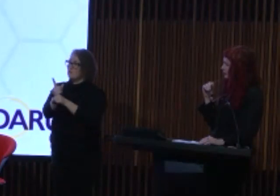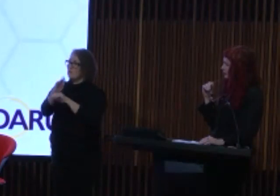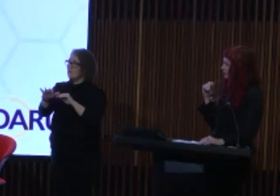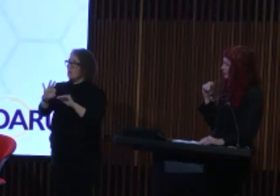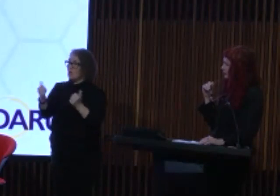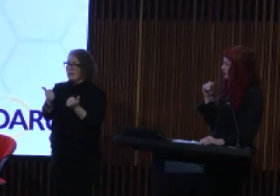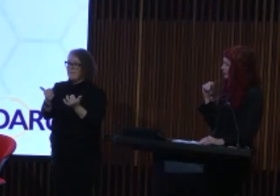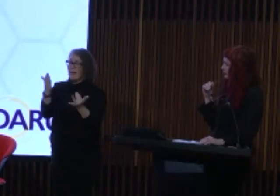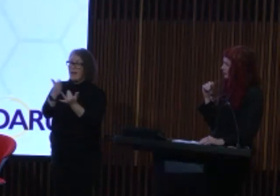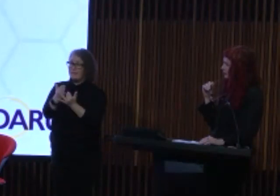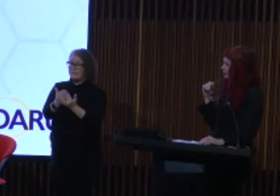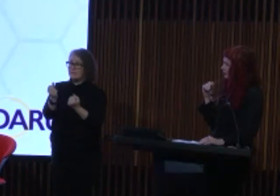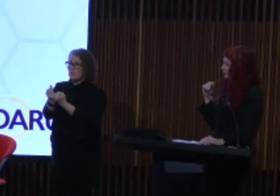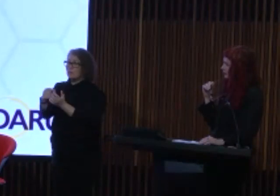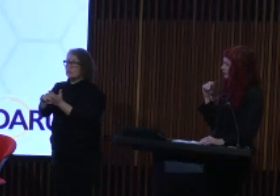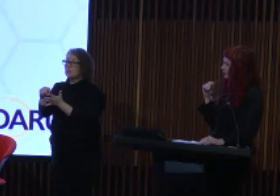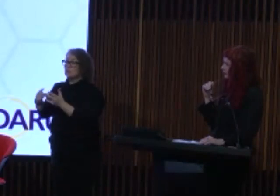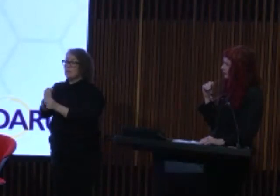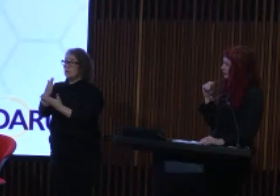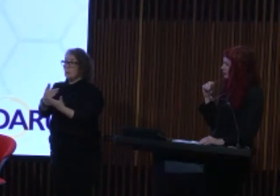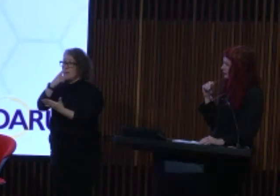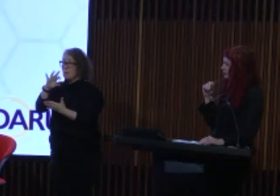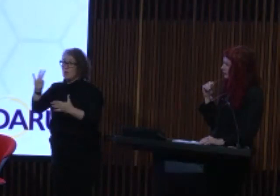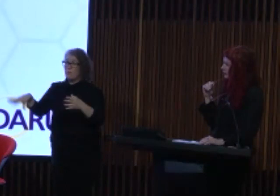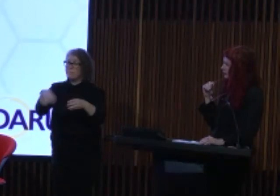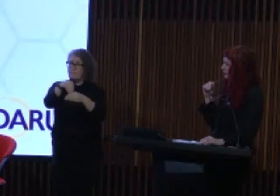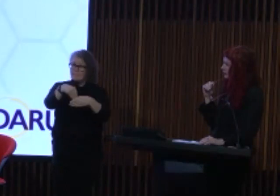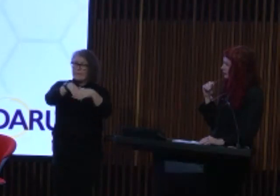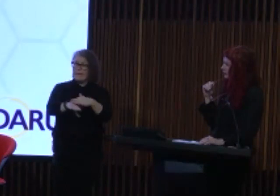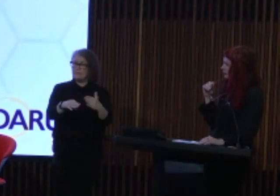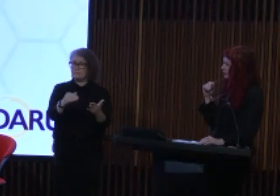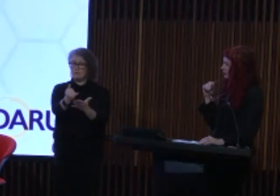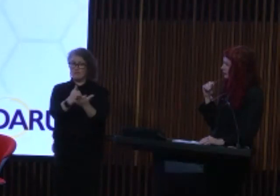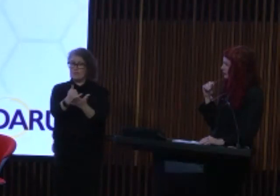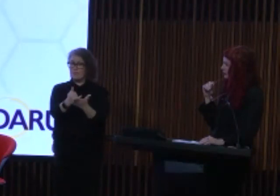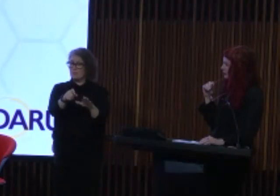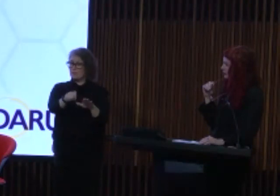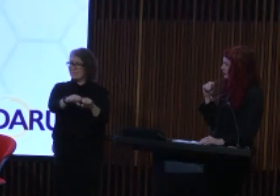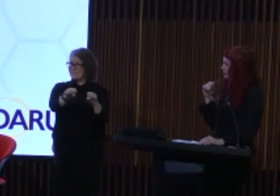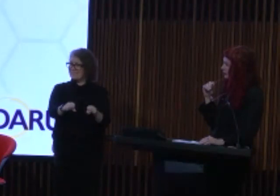keep people out of the criminal justice system. That legal aid isn't very accessible,